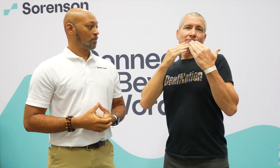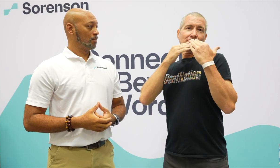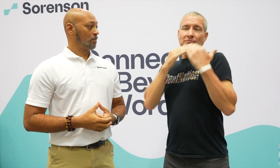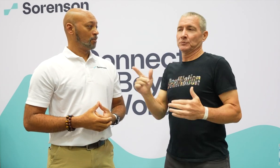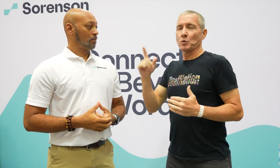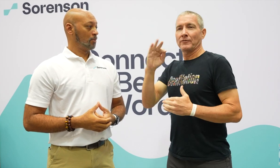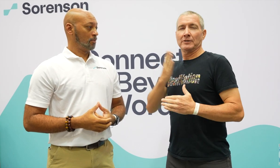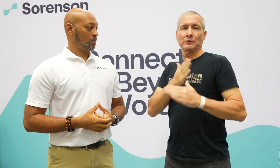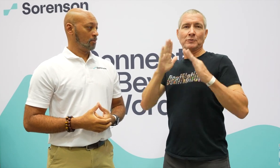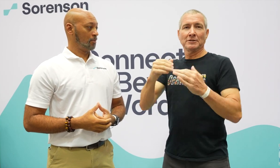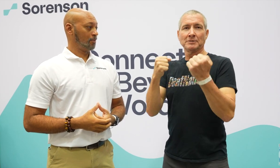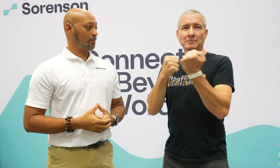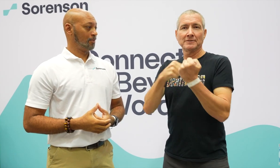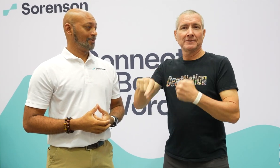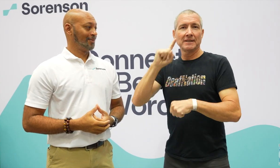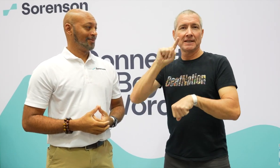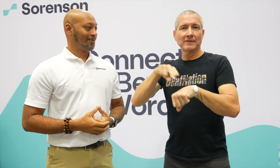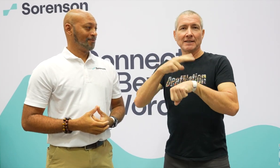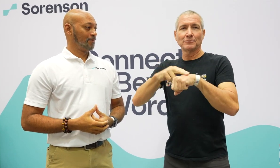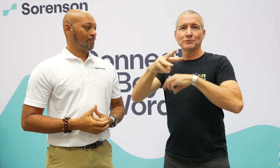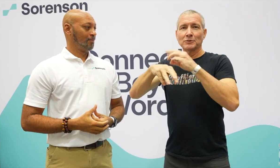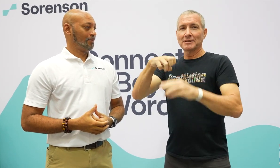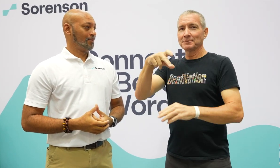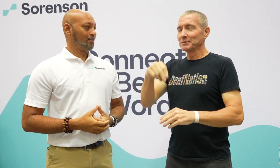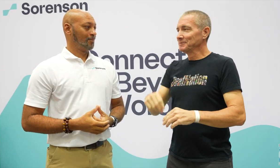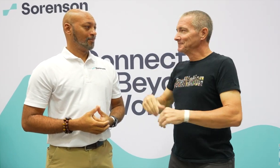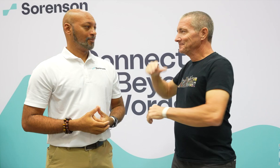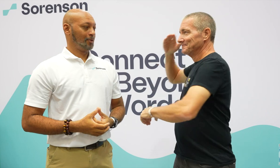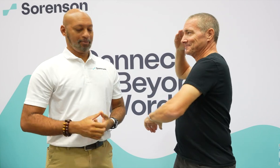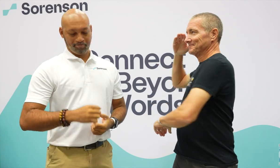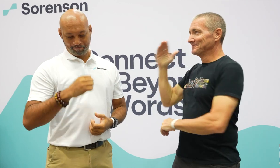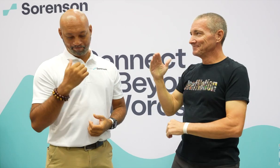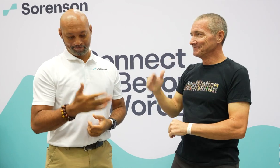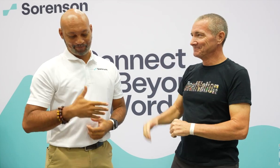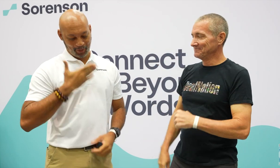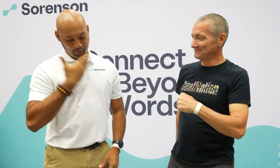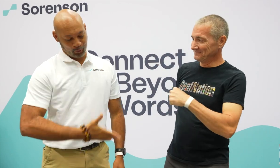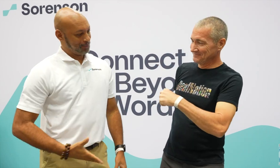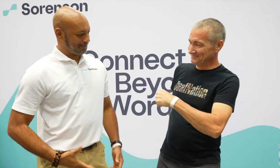Thank you for being one of our wonderful sponsors here at the DeafNation World Expo. Thank you!